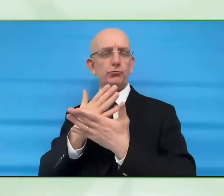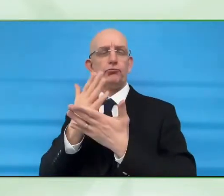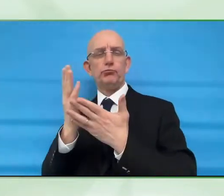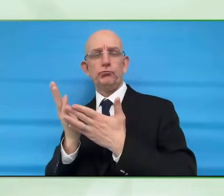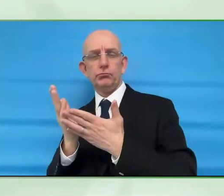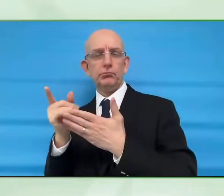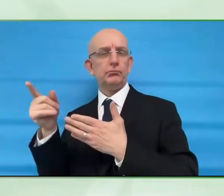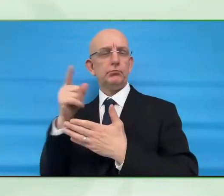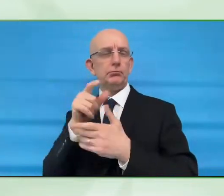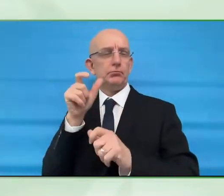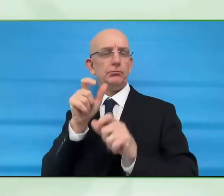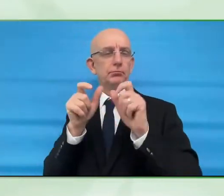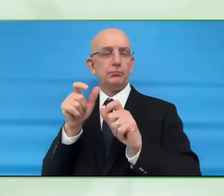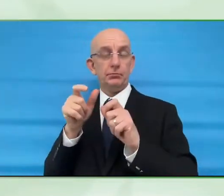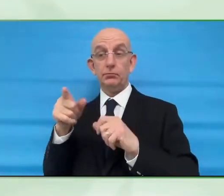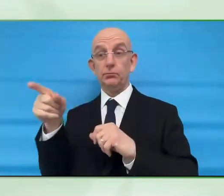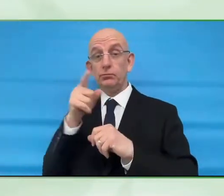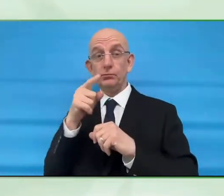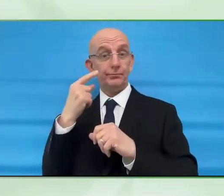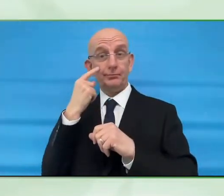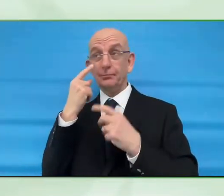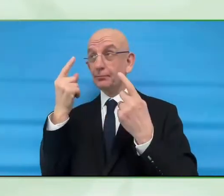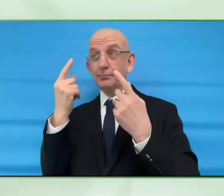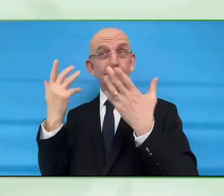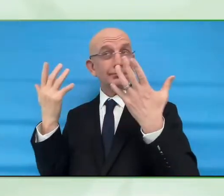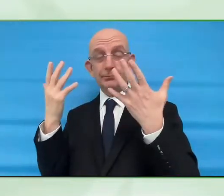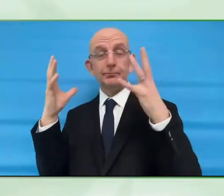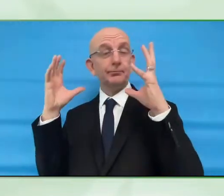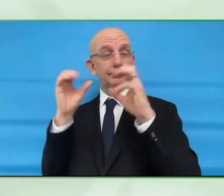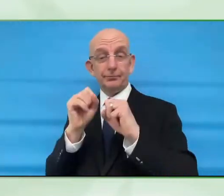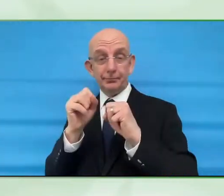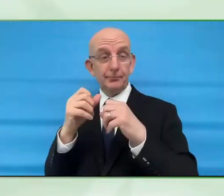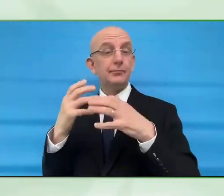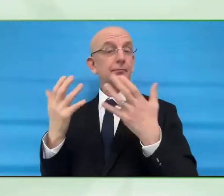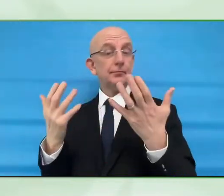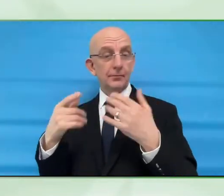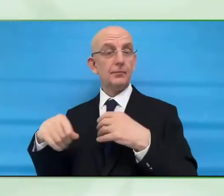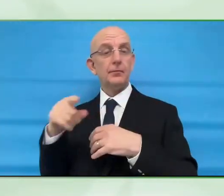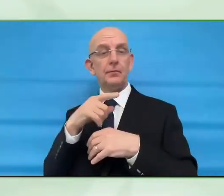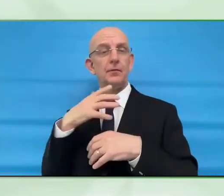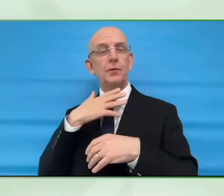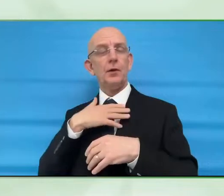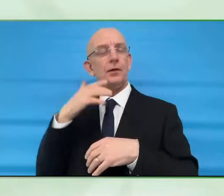What can educators do to make their curriculum more inclusive? There are some pitfalls that educators make.